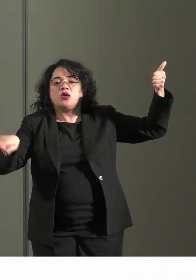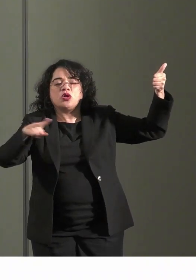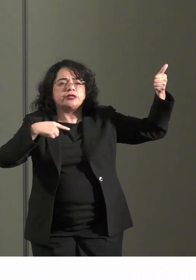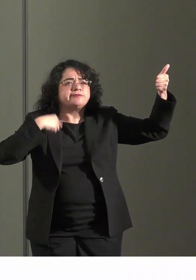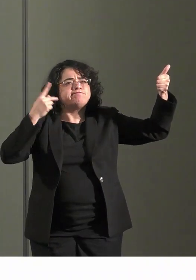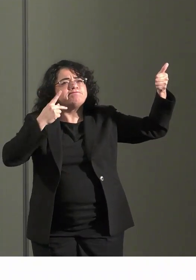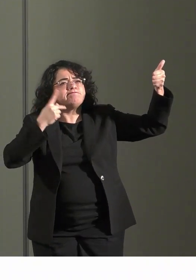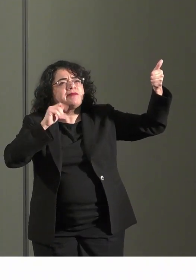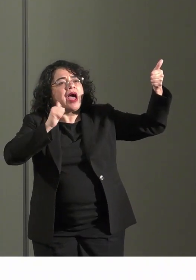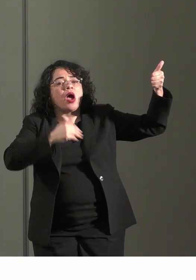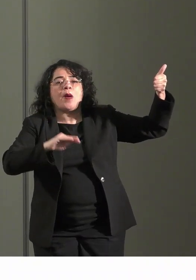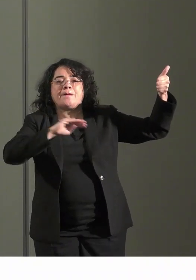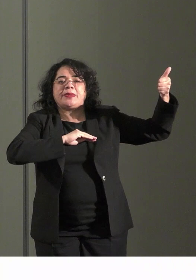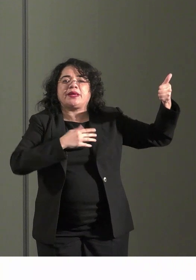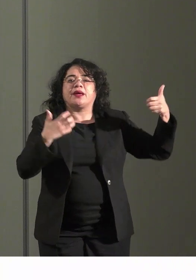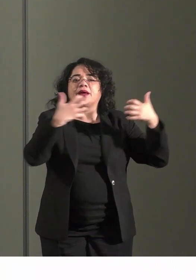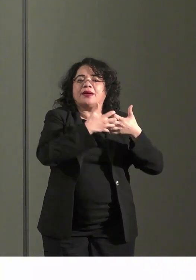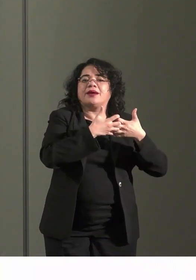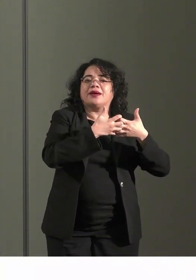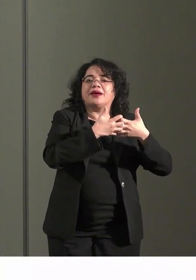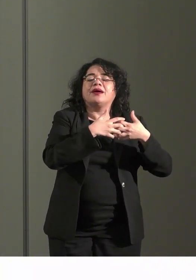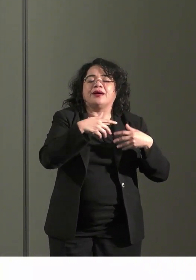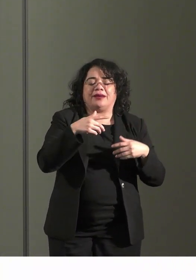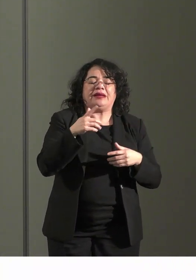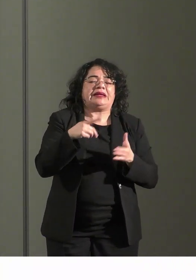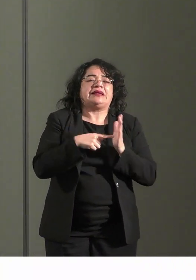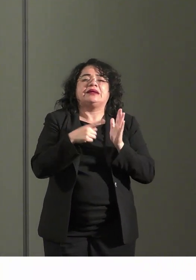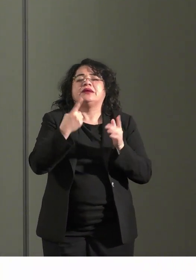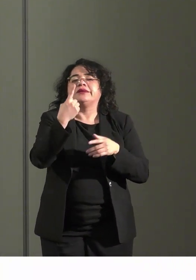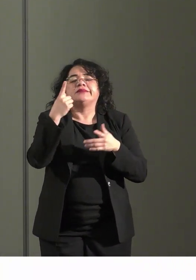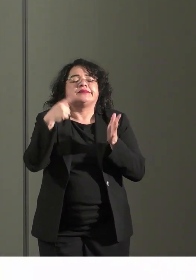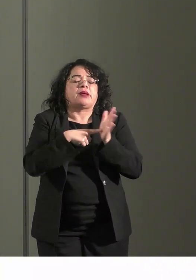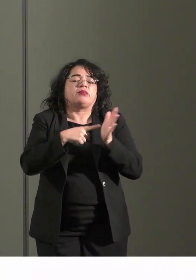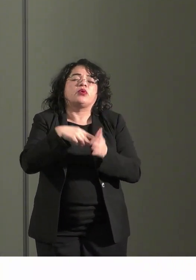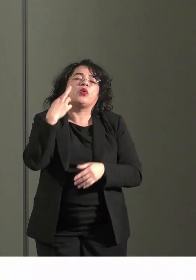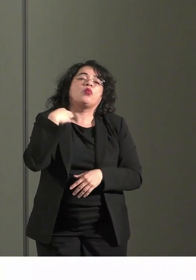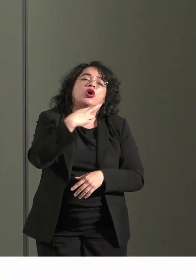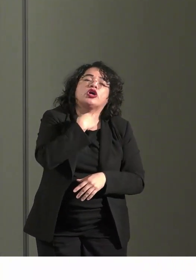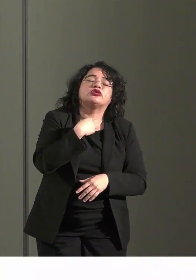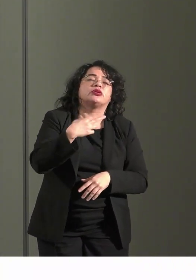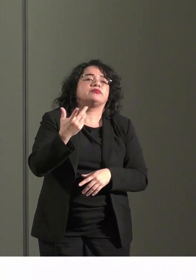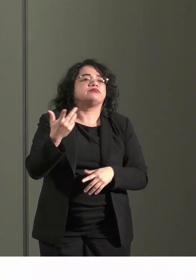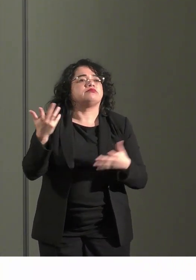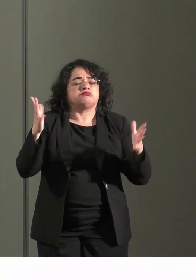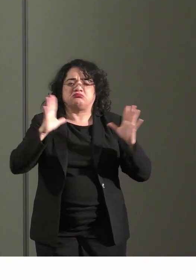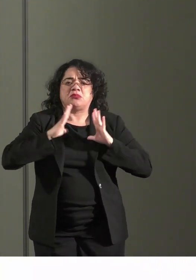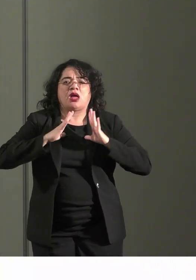Let's use an example. You are a restaurant and you should be able to walk through the front